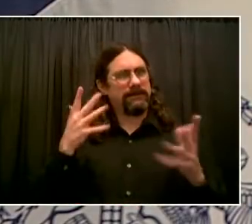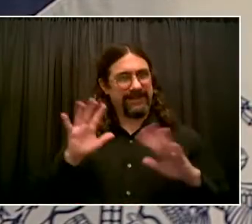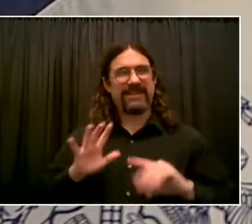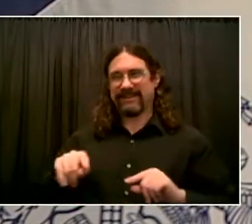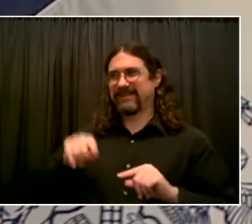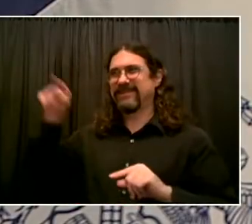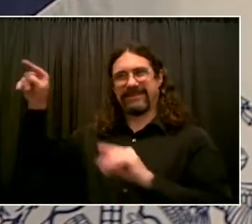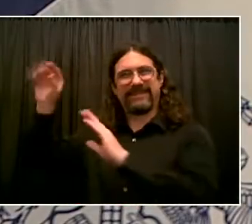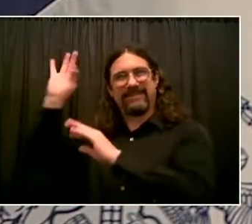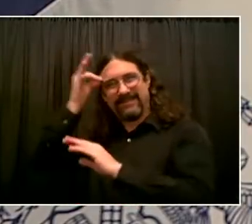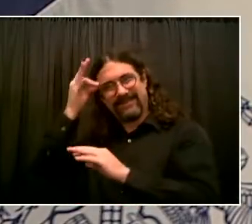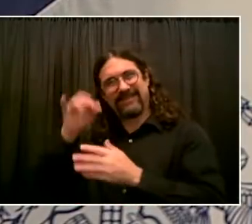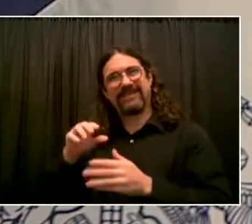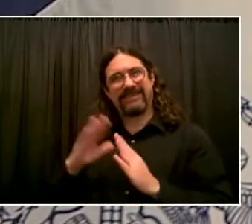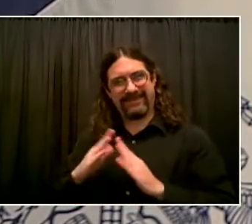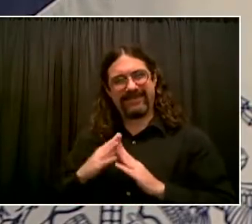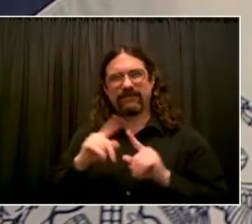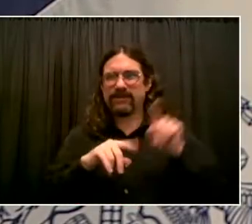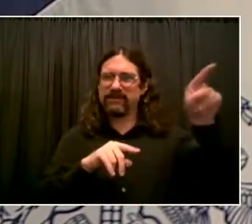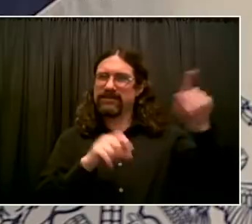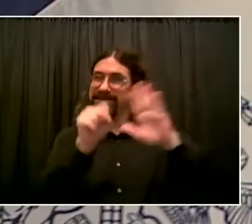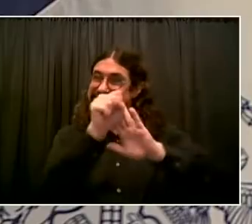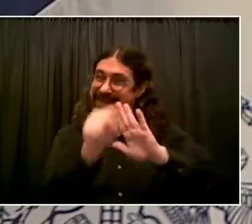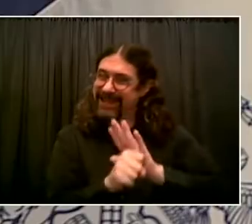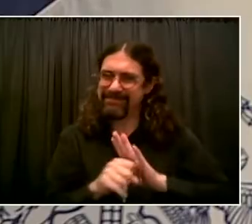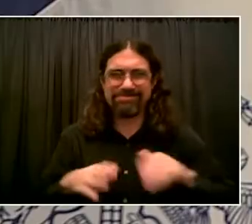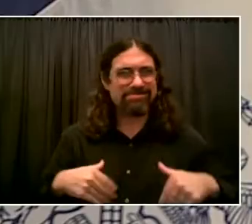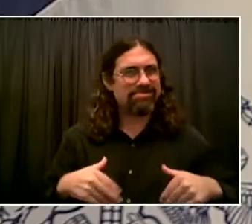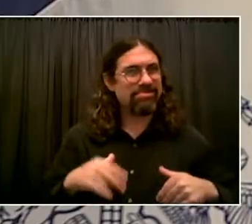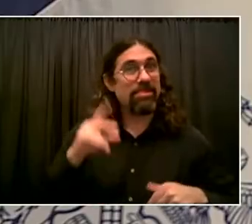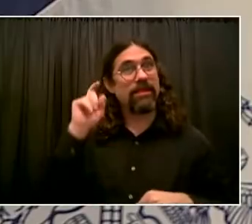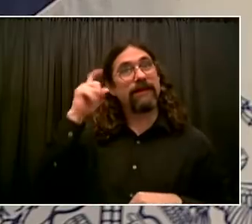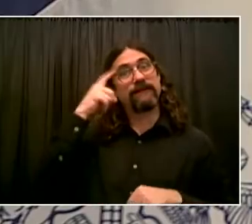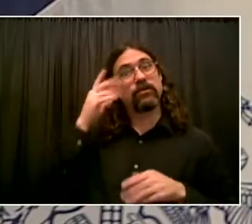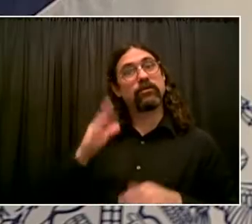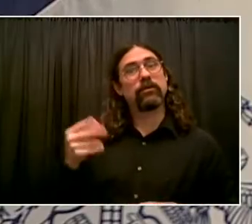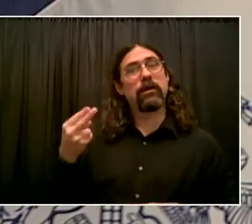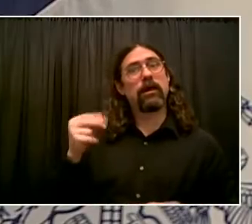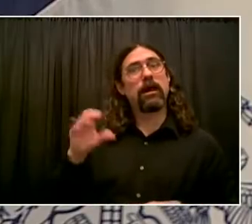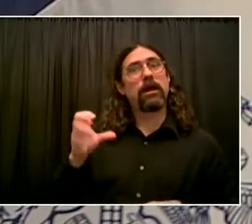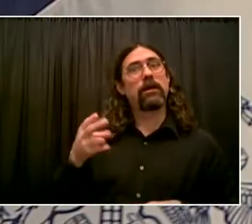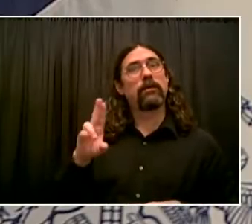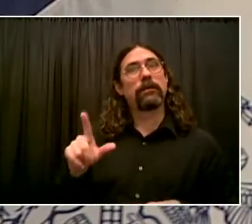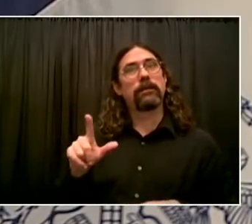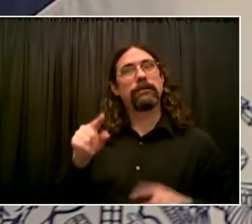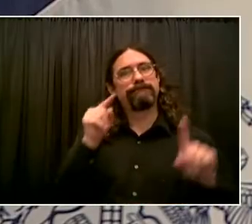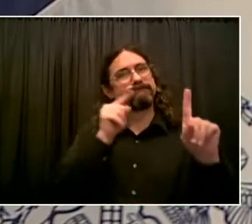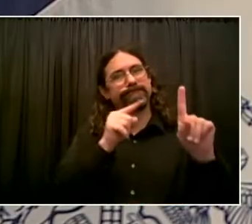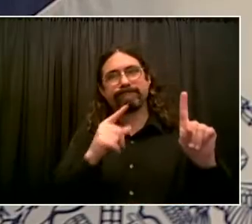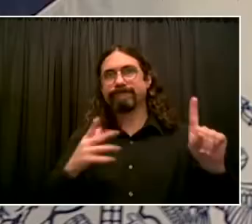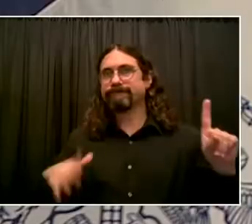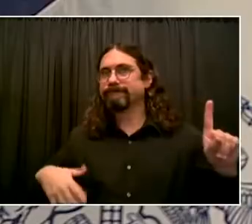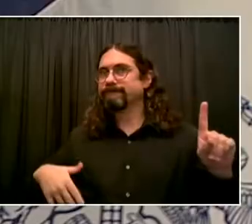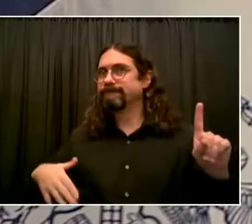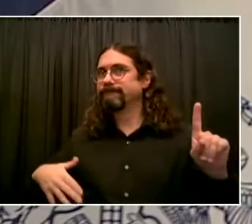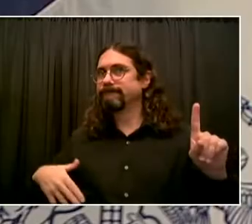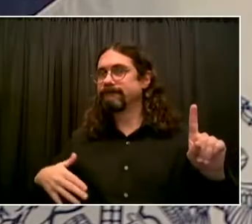ACROSS THE COUNTRY. WE SHOULD TAKE THE NEXT STEP. I AM CALLING ON THE GOVERNOR, HERE'S AN OPPORTUNITY THAT